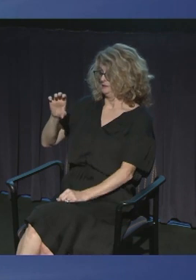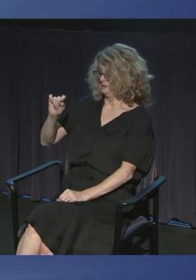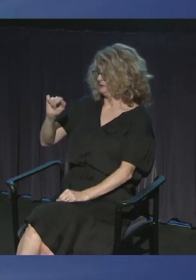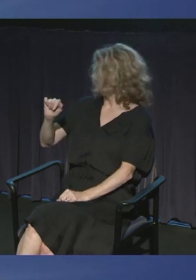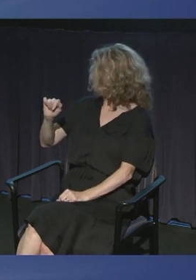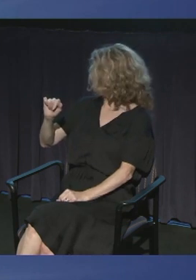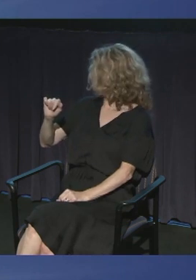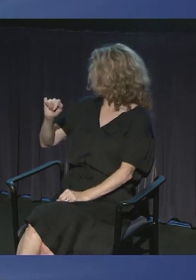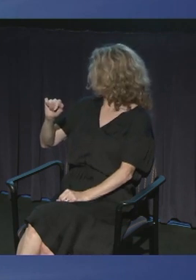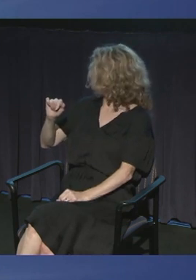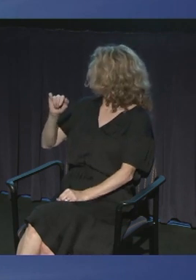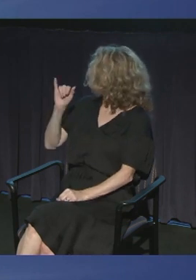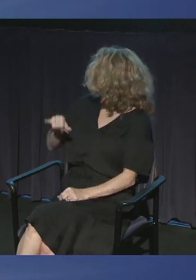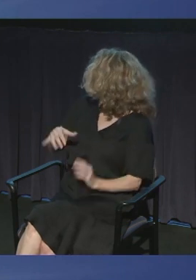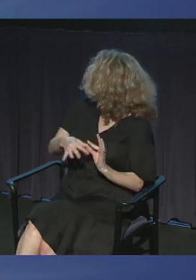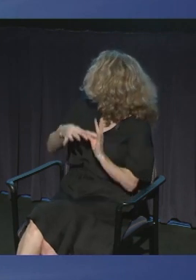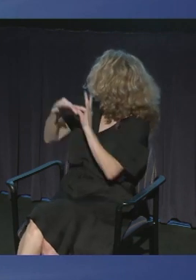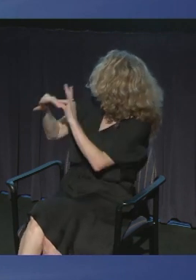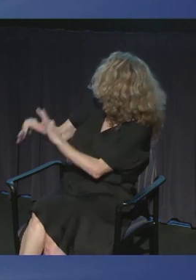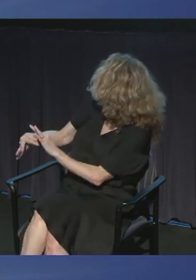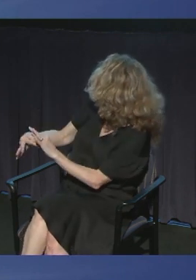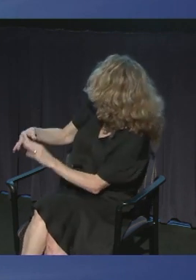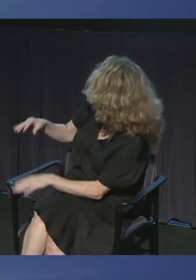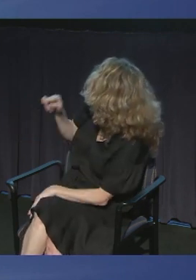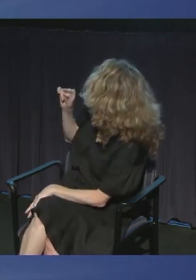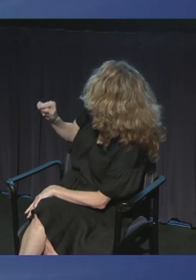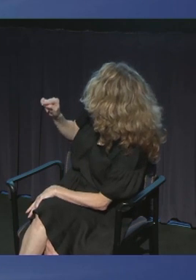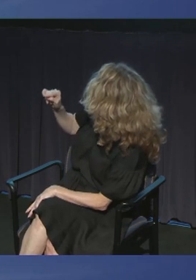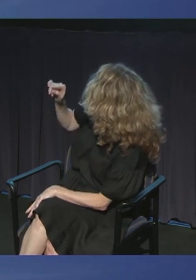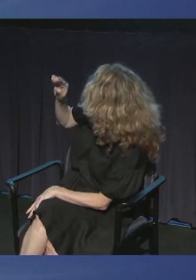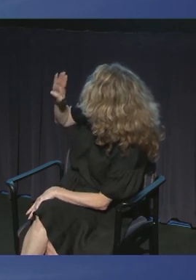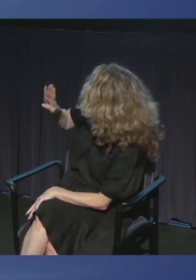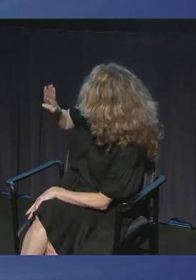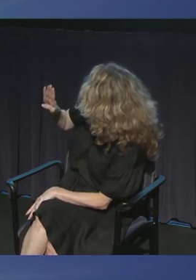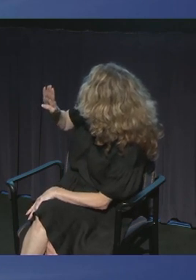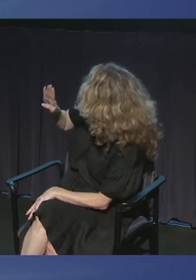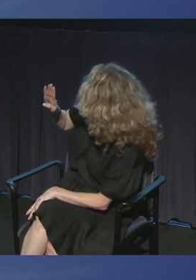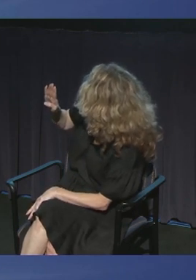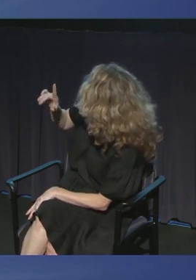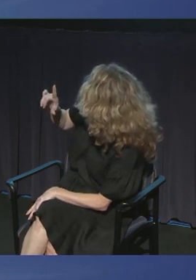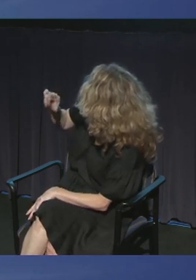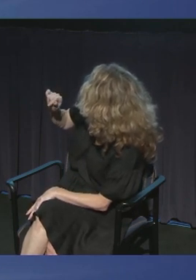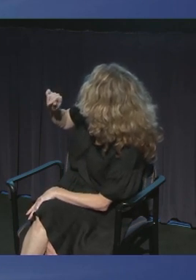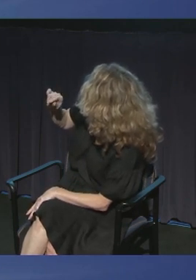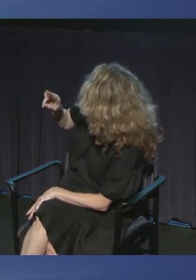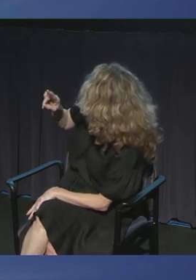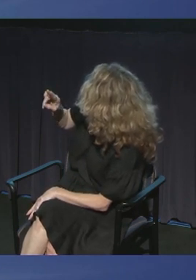BARE LYMPHOCYTE SYNDROME. AND NOD2 IS ONE OF THE BEST GENETIC